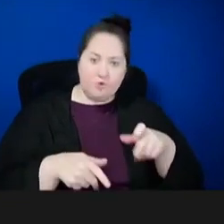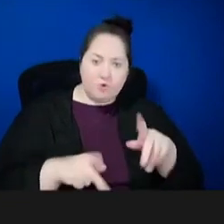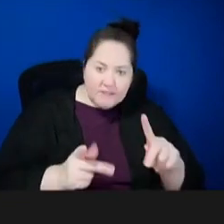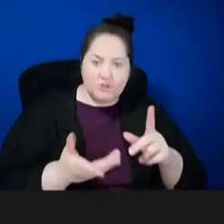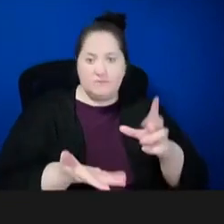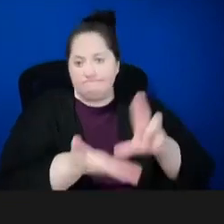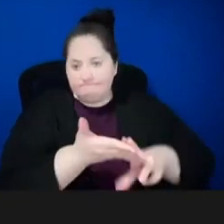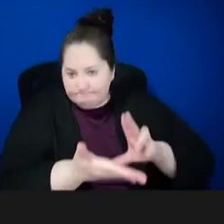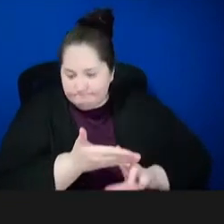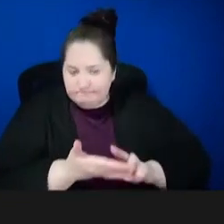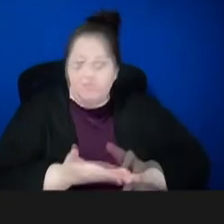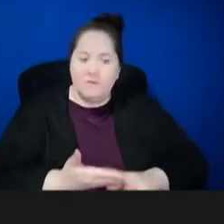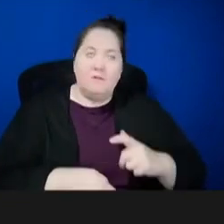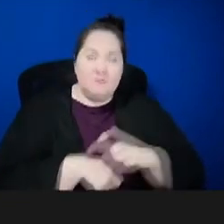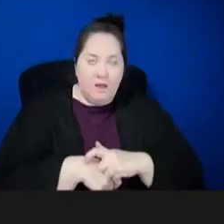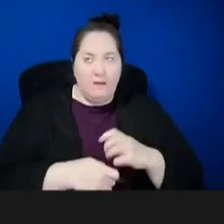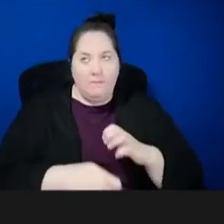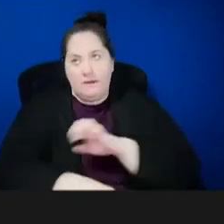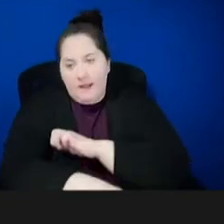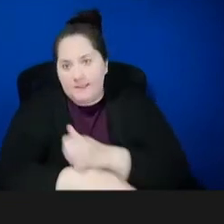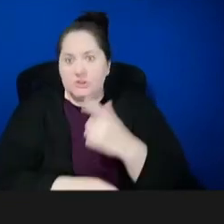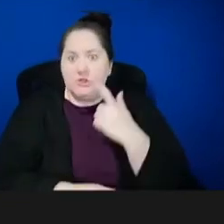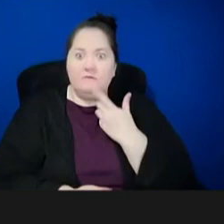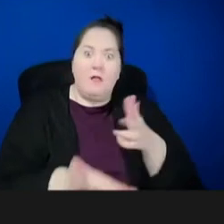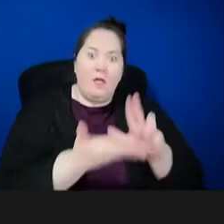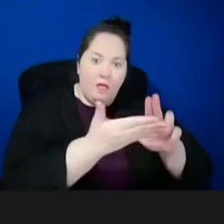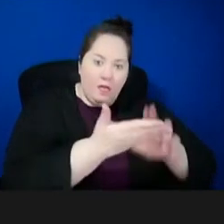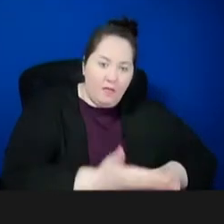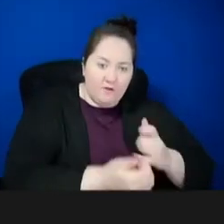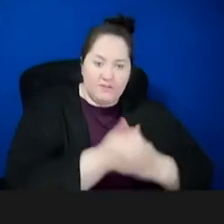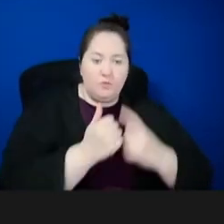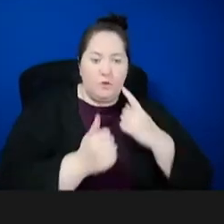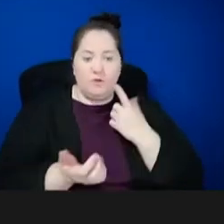and we've seen a lot of success with that strategy as well. A lot